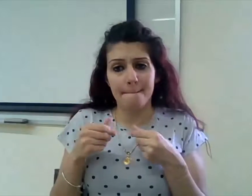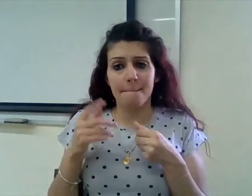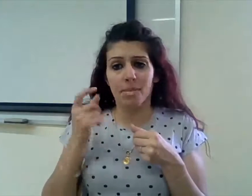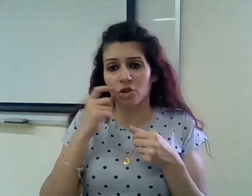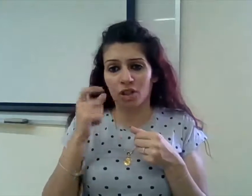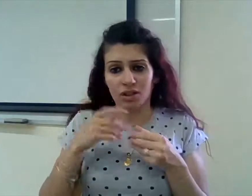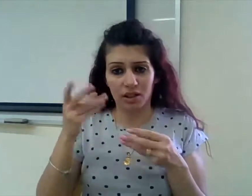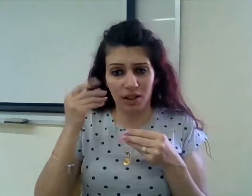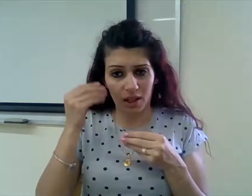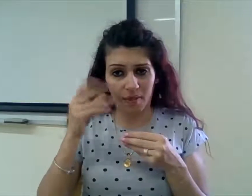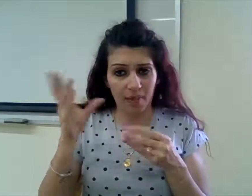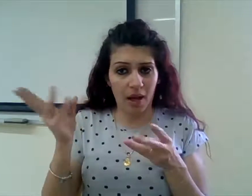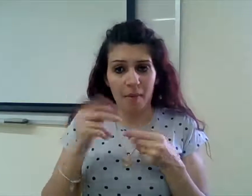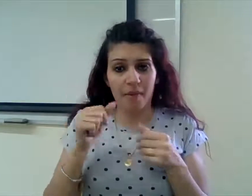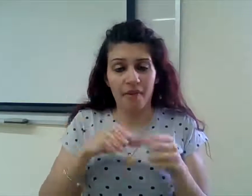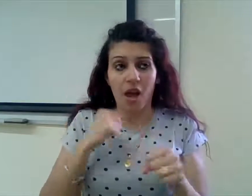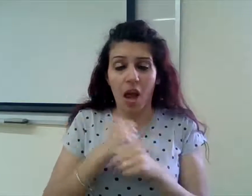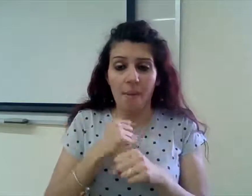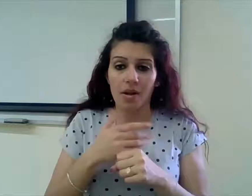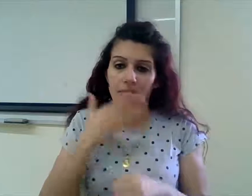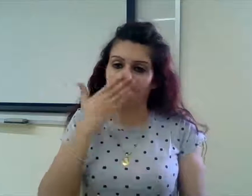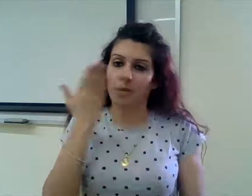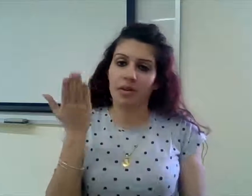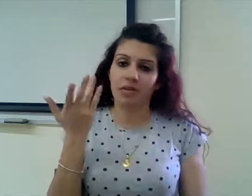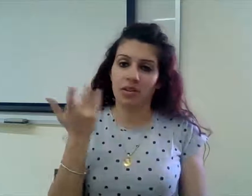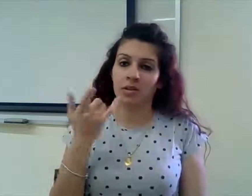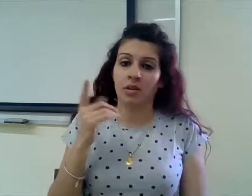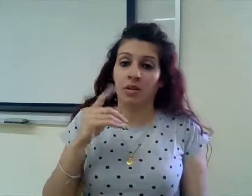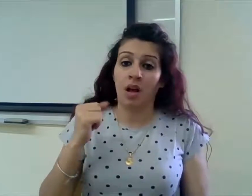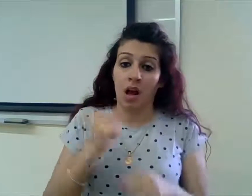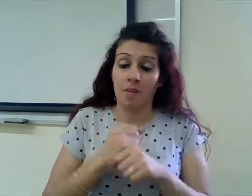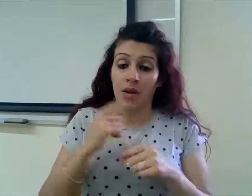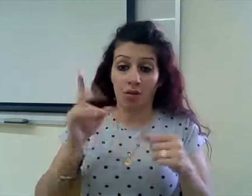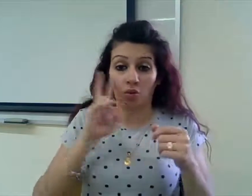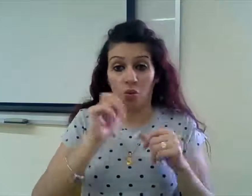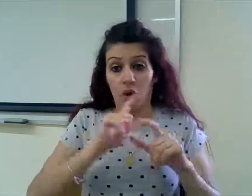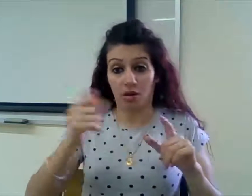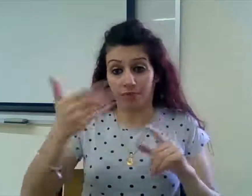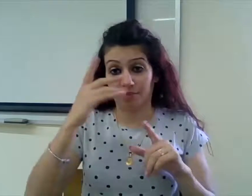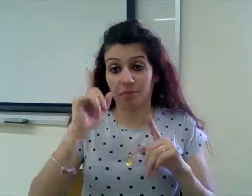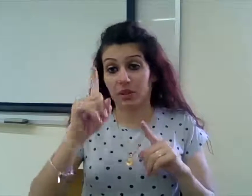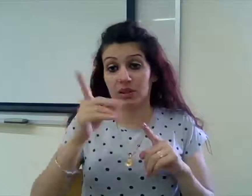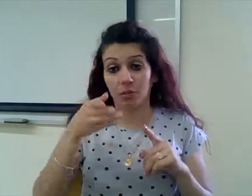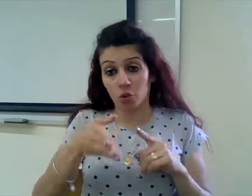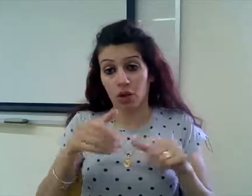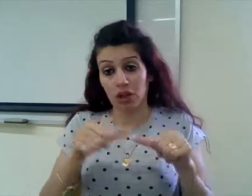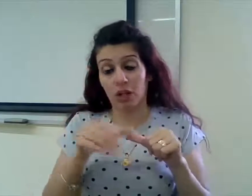perhaps developing new content with with relevant partners and actors with